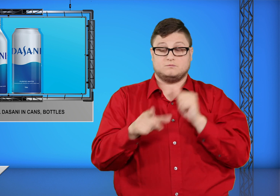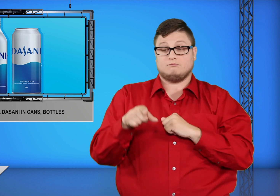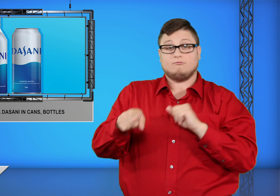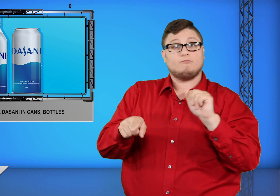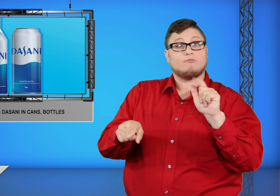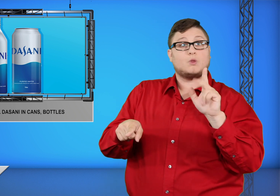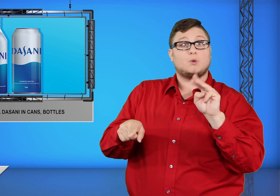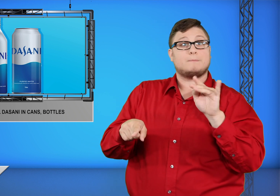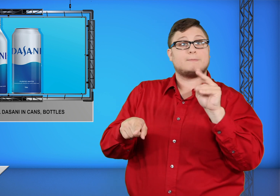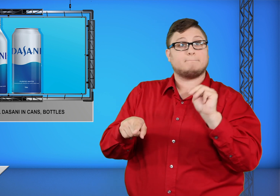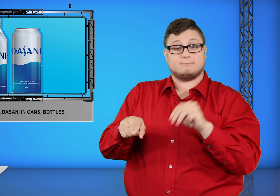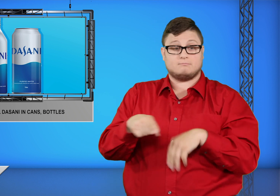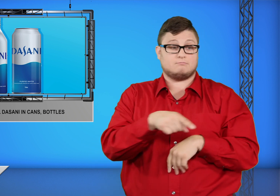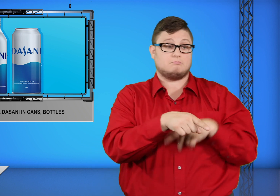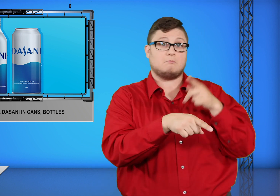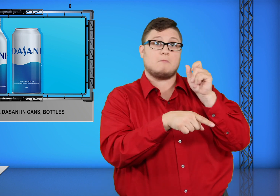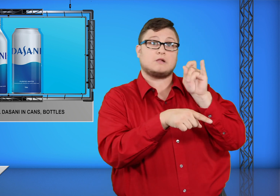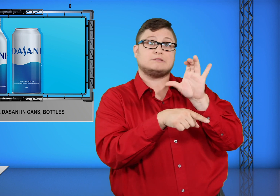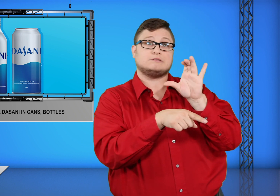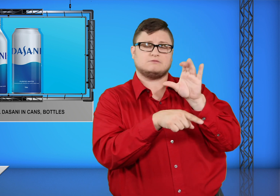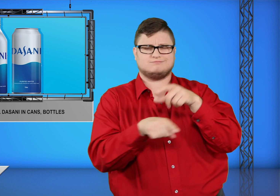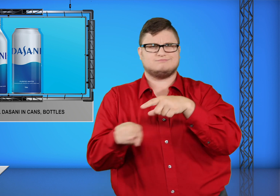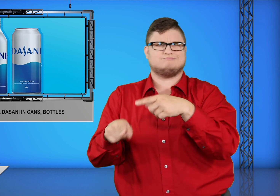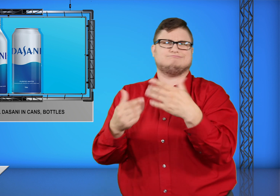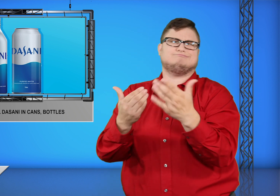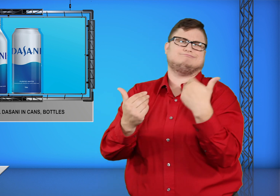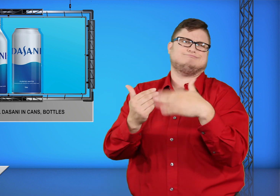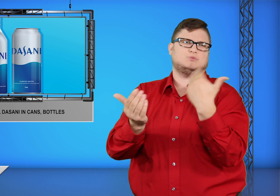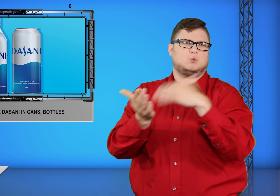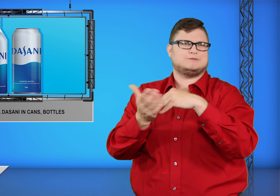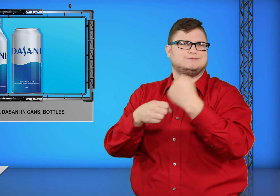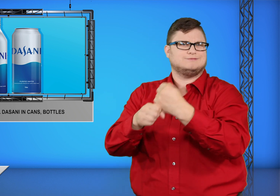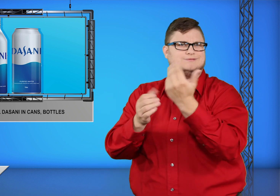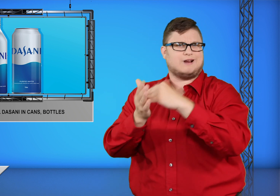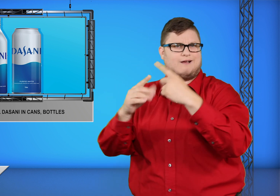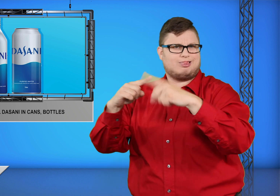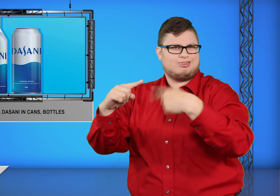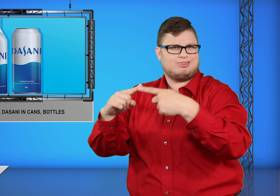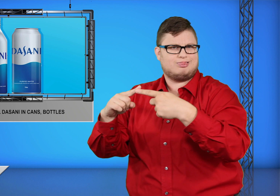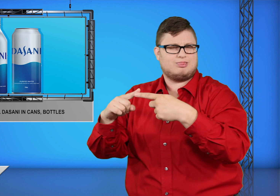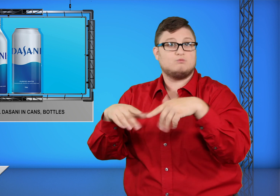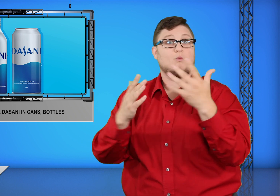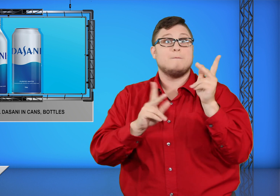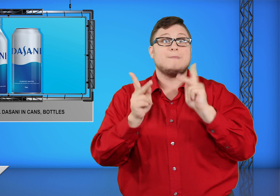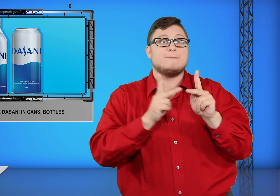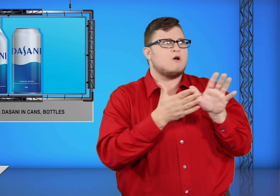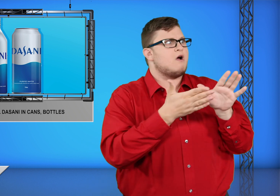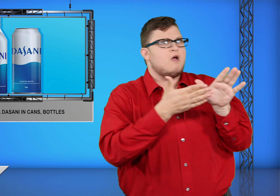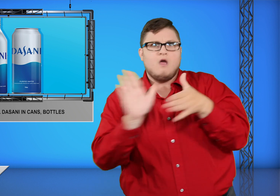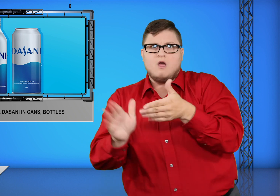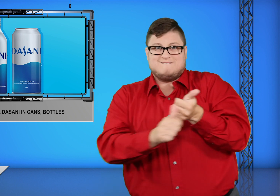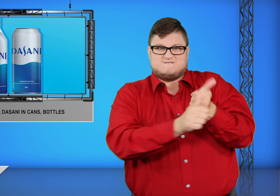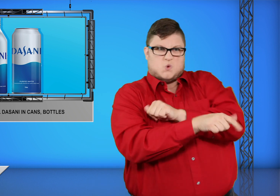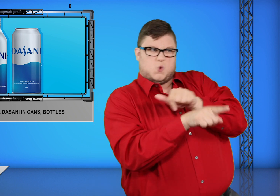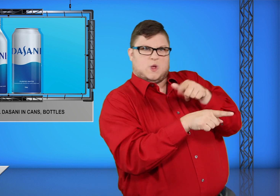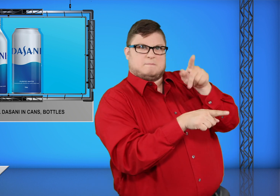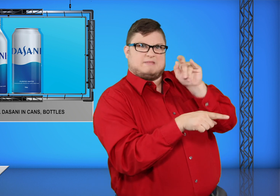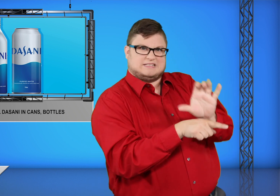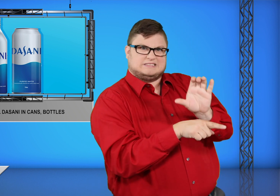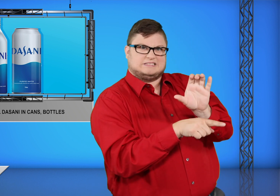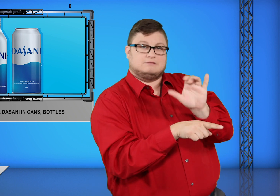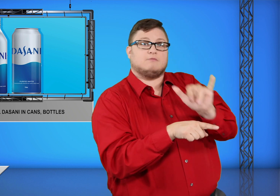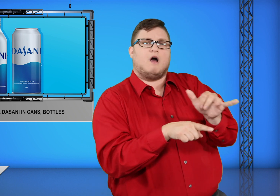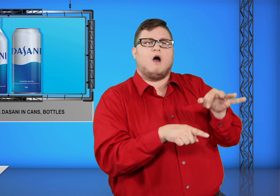Aluminum is easier to recycle than plastic, so moving customers away from plastic will